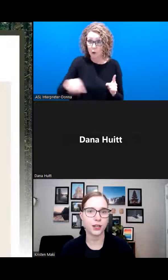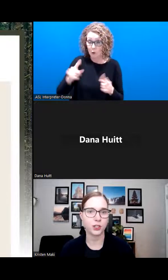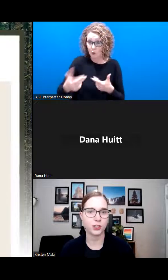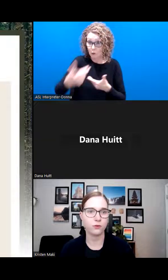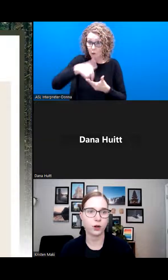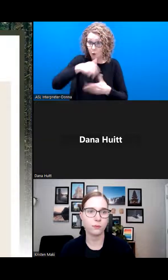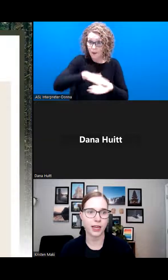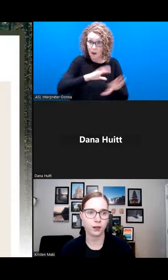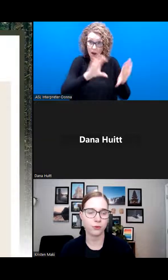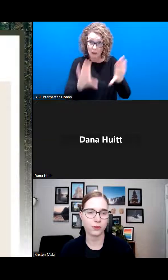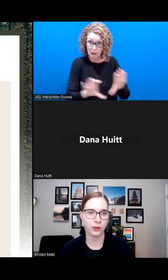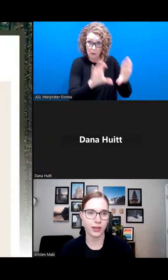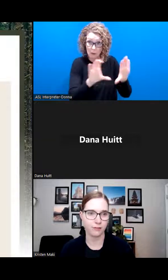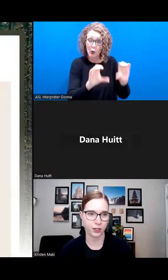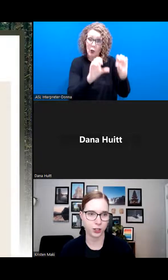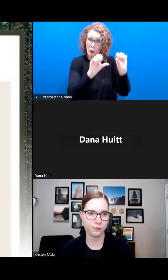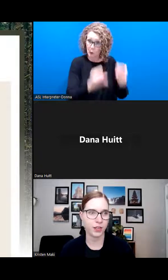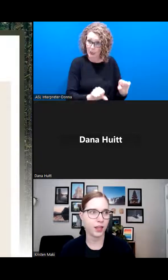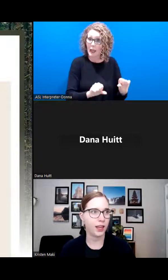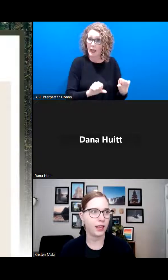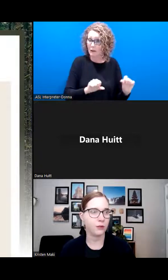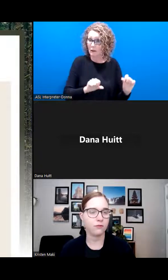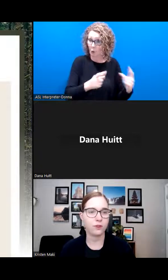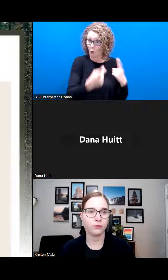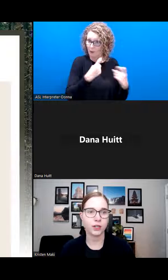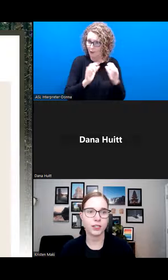the issues that we're talking about. And then we will open up for a discussion